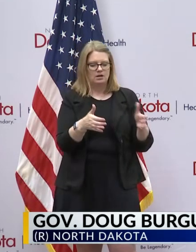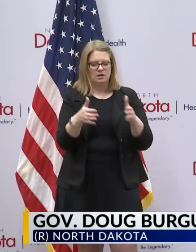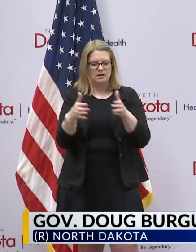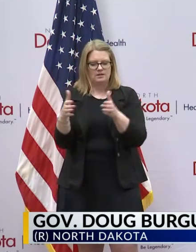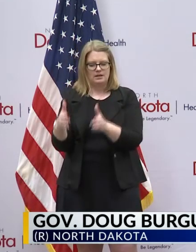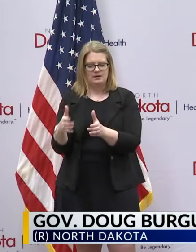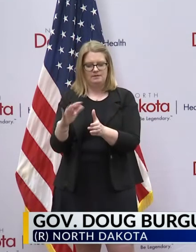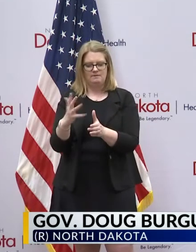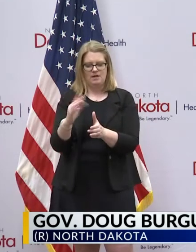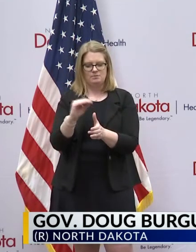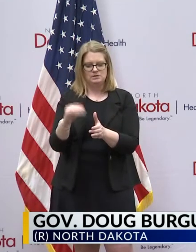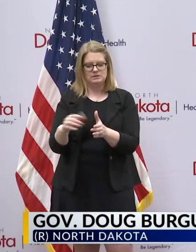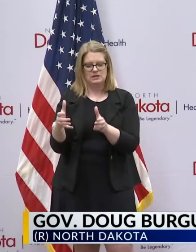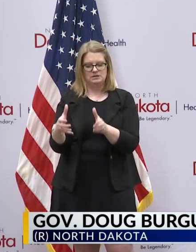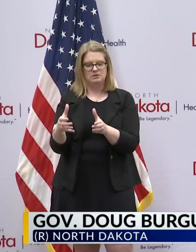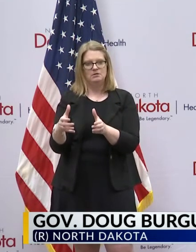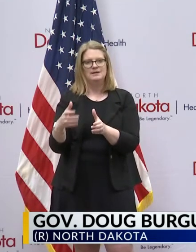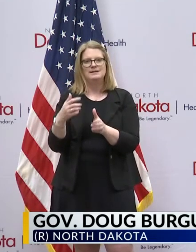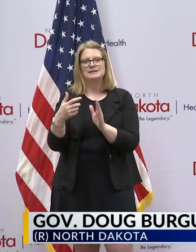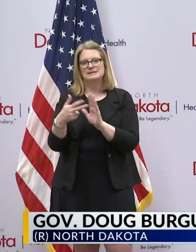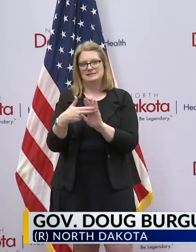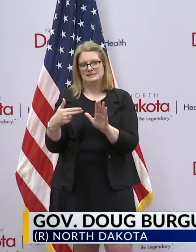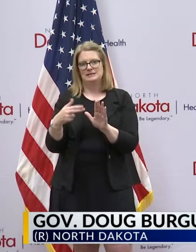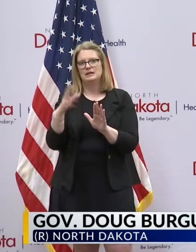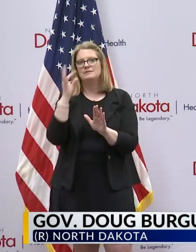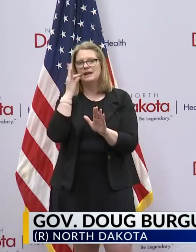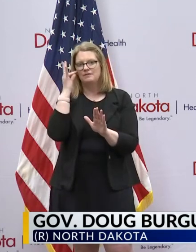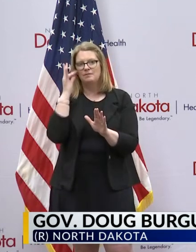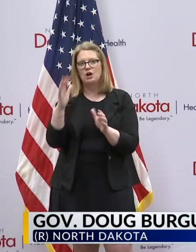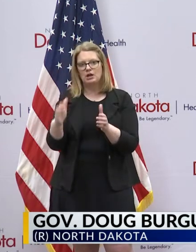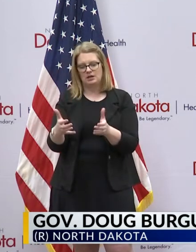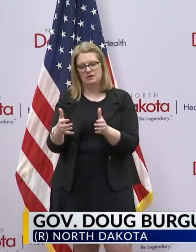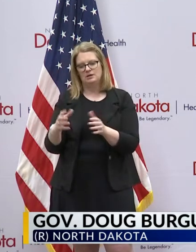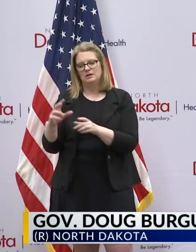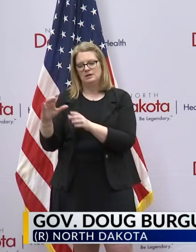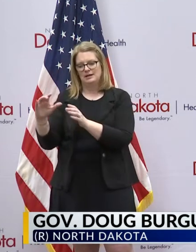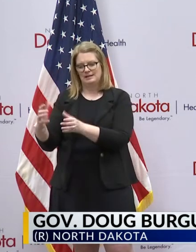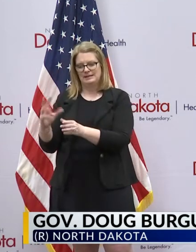SELF-IDENTIFIED VOLUNTARILY AS AFRICAN-AMERICAN OR BLACK AND ABOUT 5% SELF-IDENTIFIED